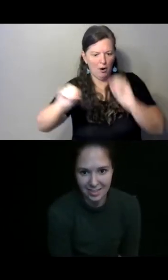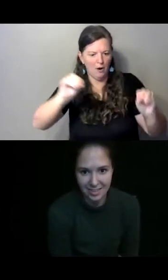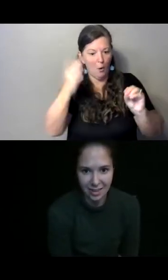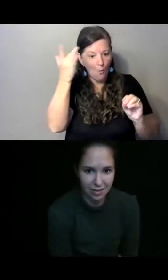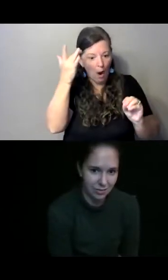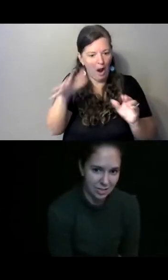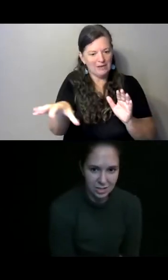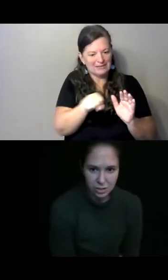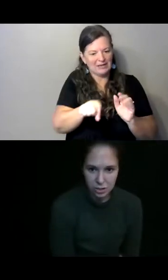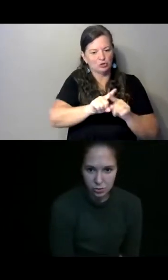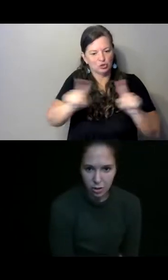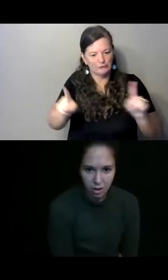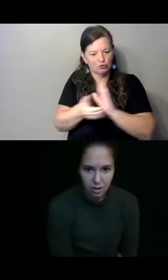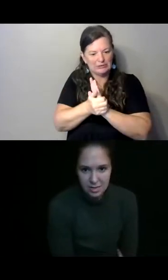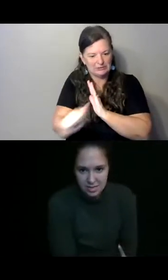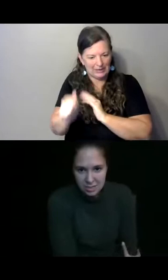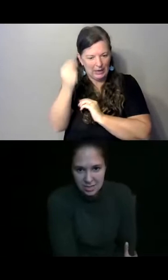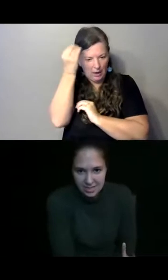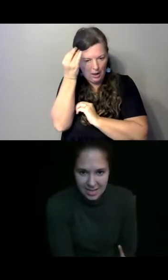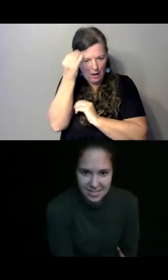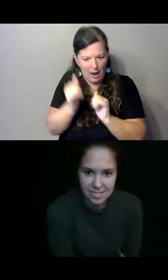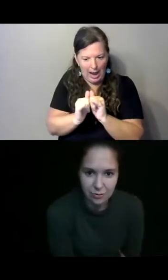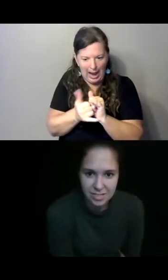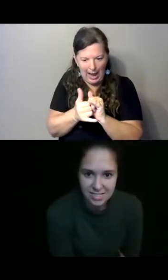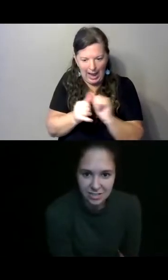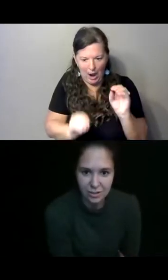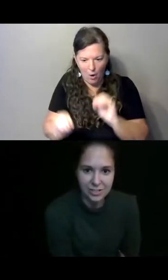They love to draw it. It takes different skills